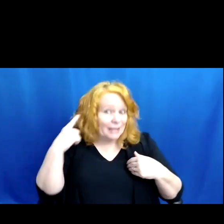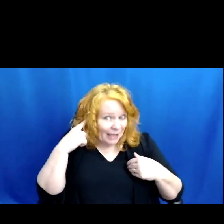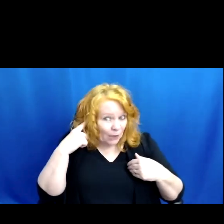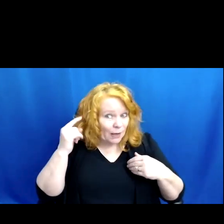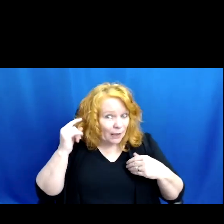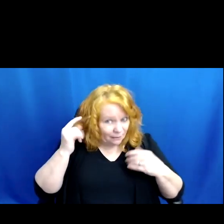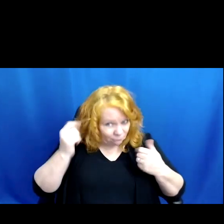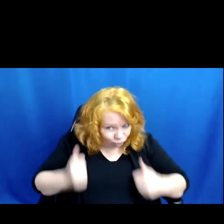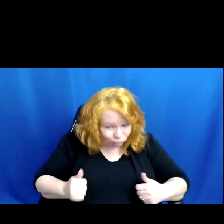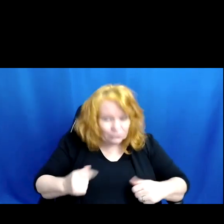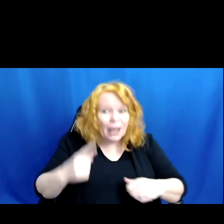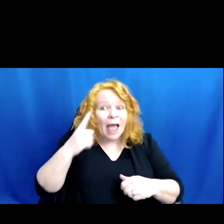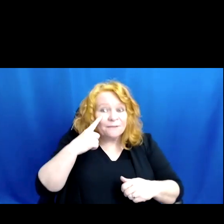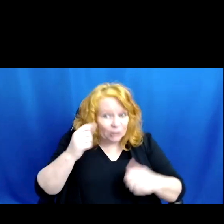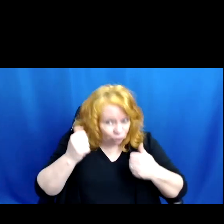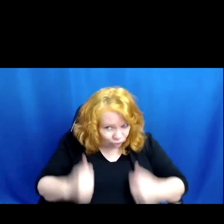He started watching my story shows in March.